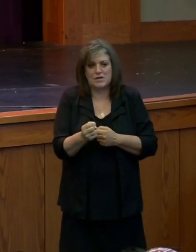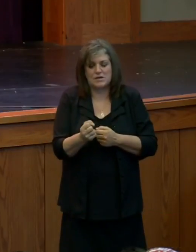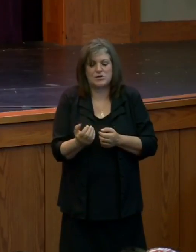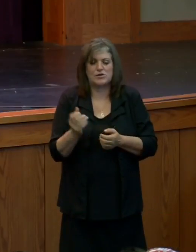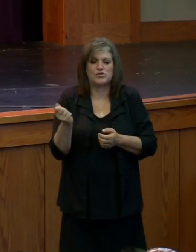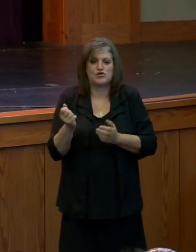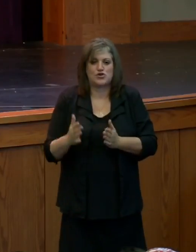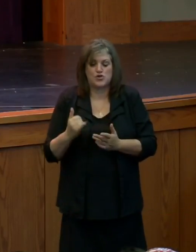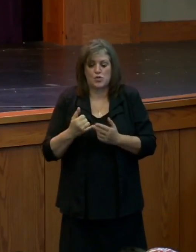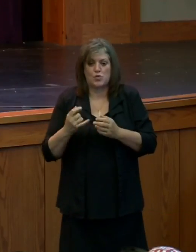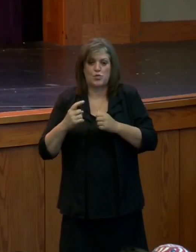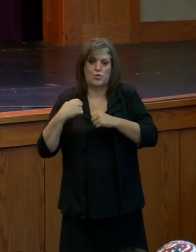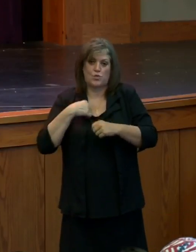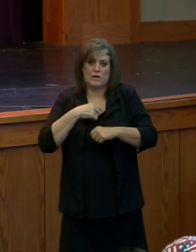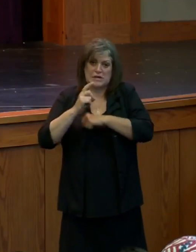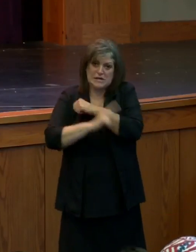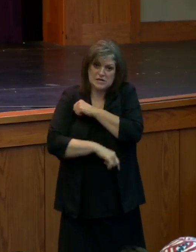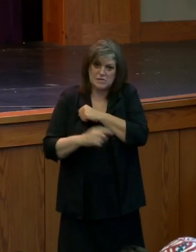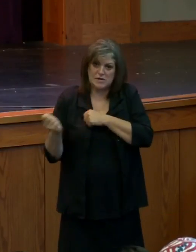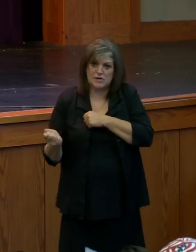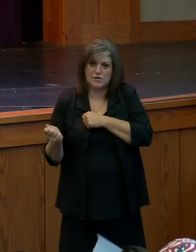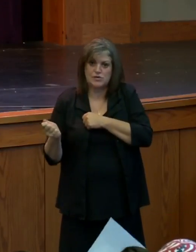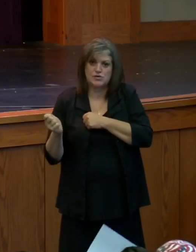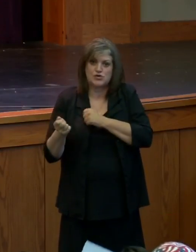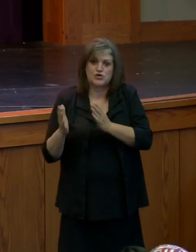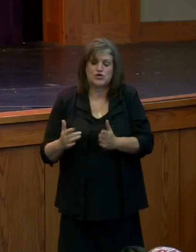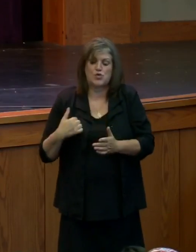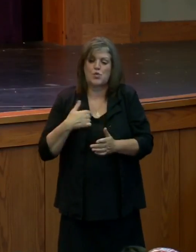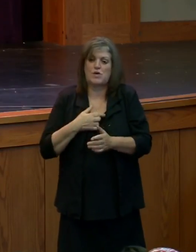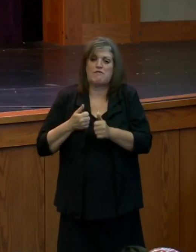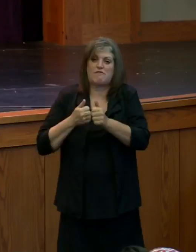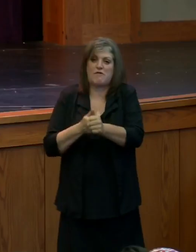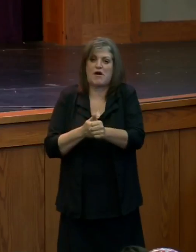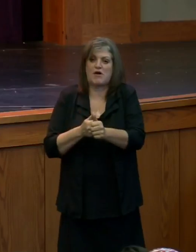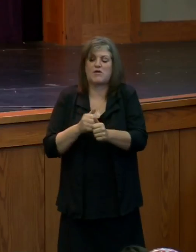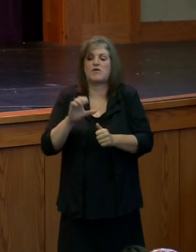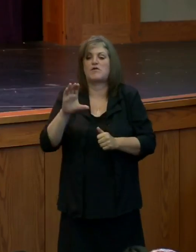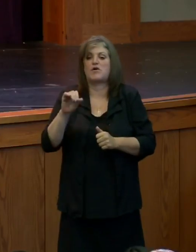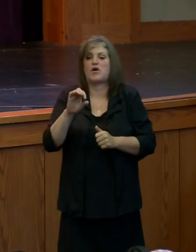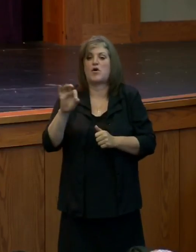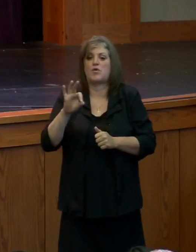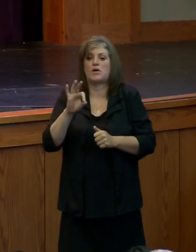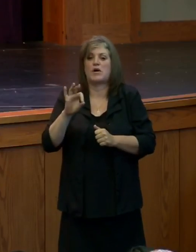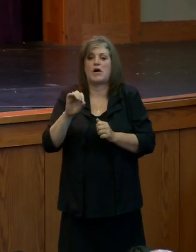WHEN WE DISCIPLINE JUDGES WE IN LARGE PART FOLLOW THE CODE OF JUDICIAL RESPONSIBILITY.